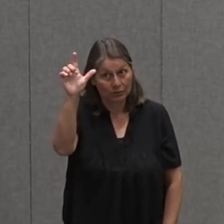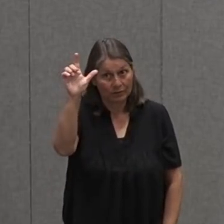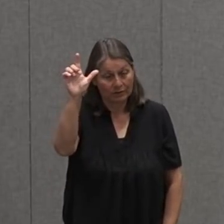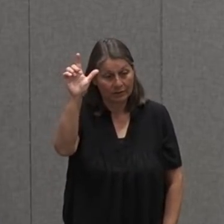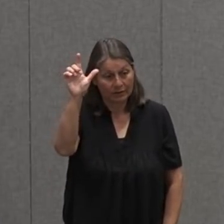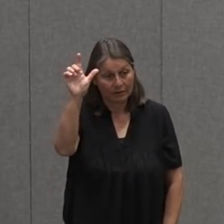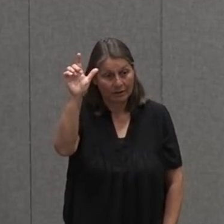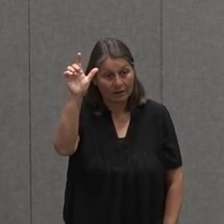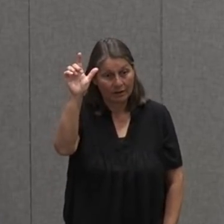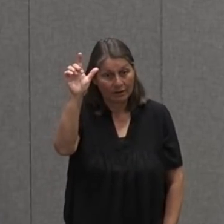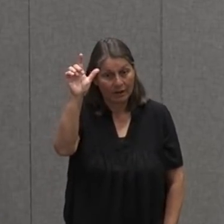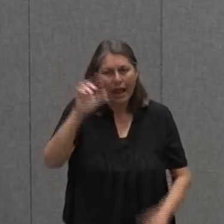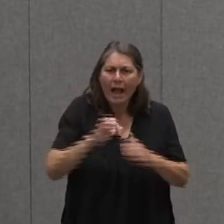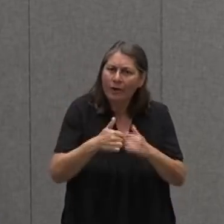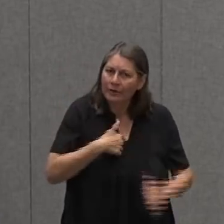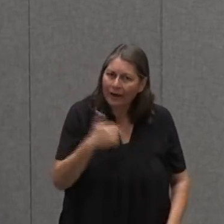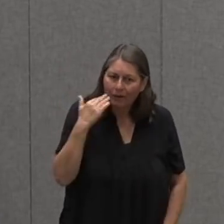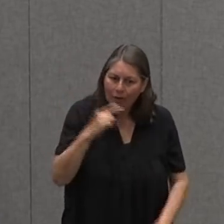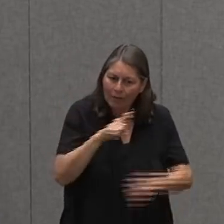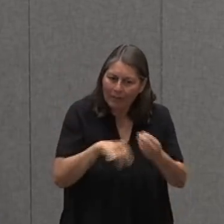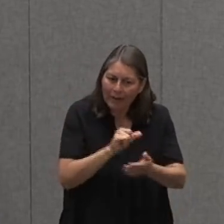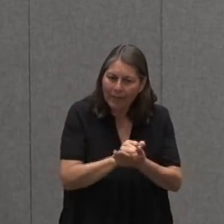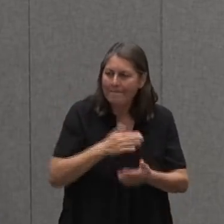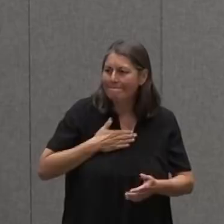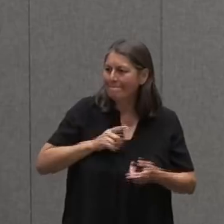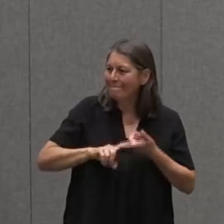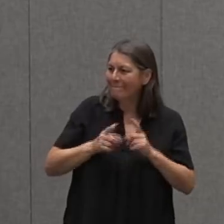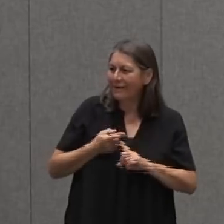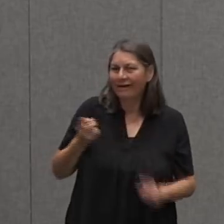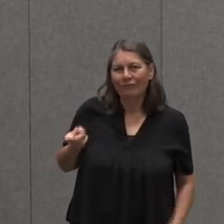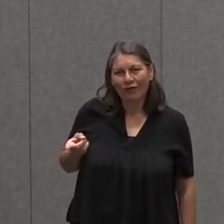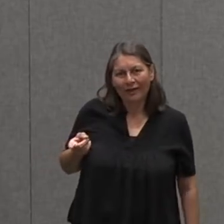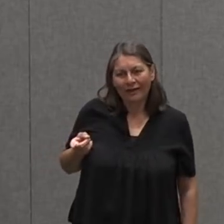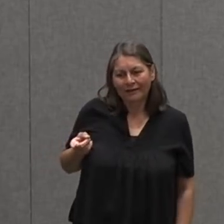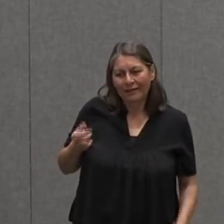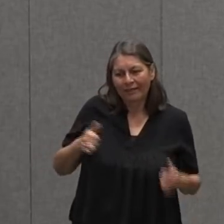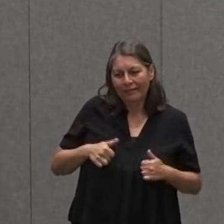was I have a friend who lives in Durango.